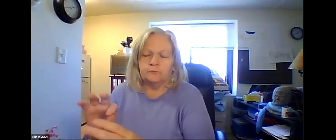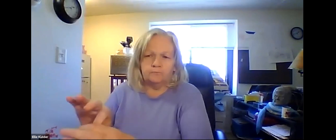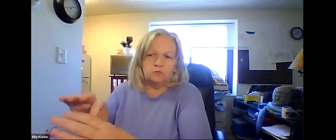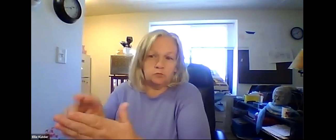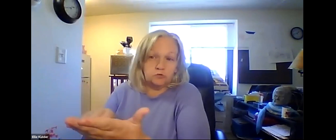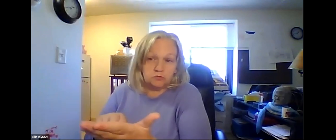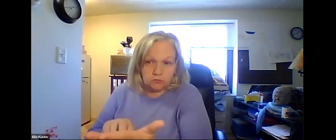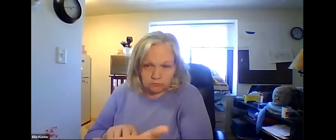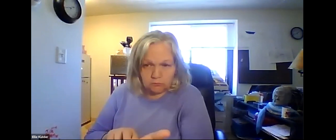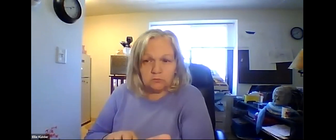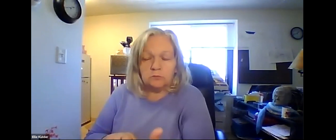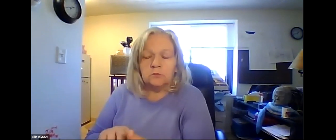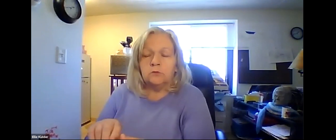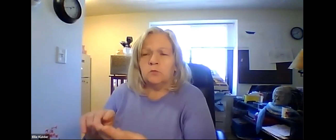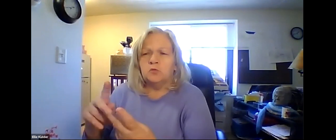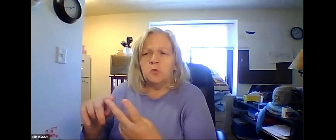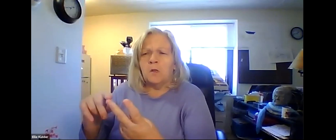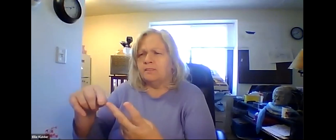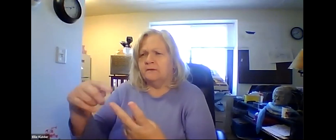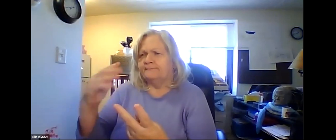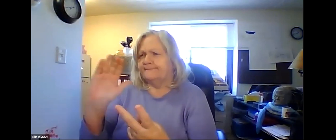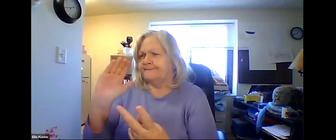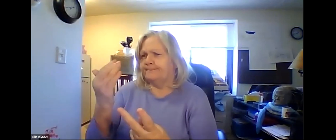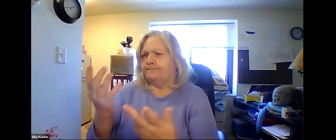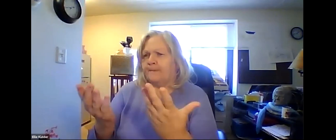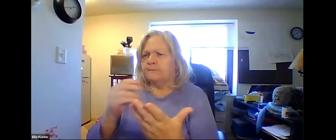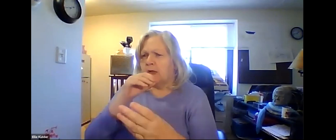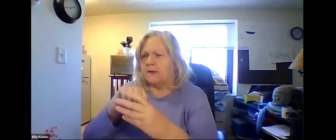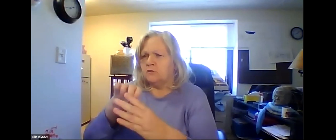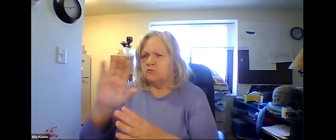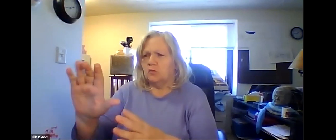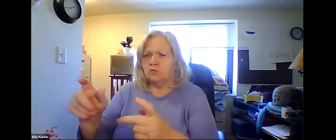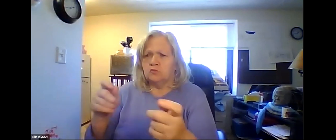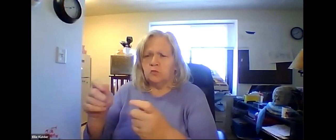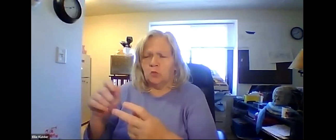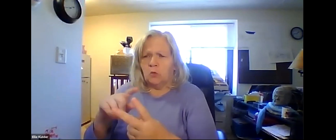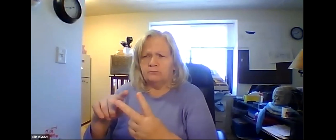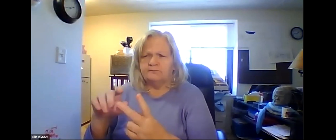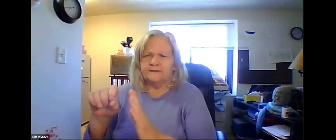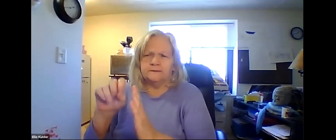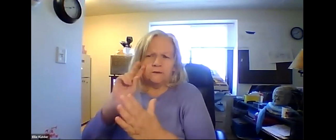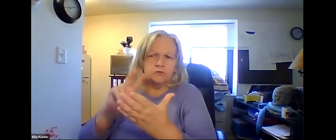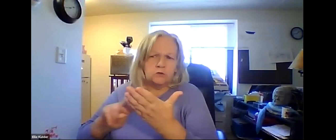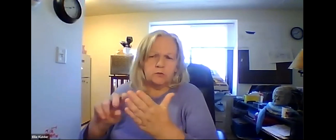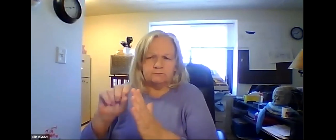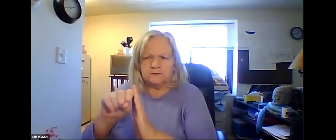The actual outreach for voting? Or at least registration. And it seems, maybe people -- it might be out of your